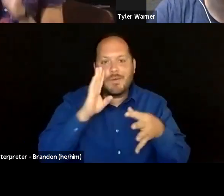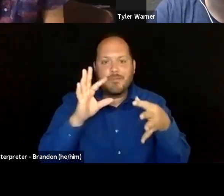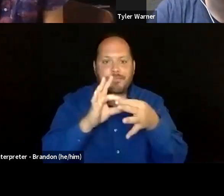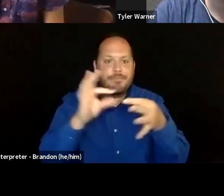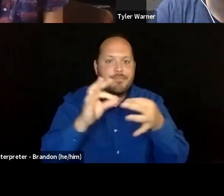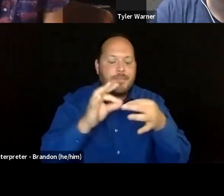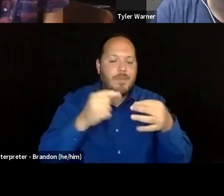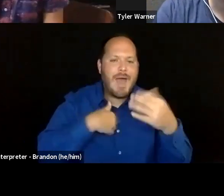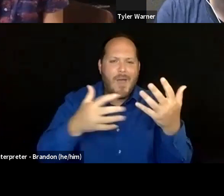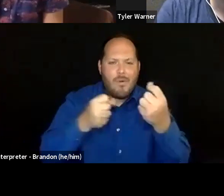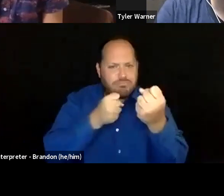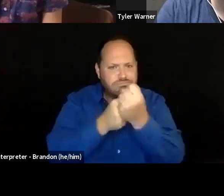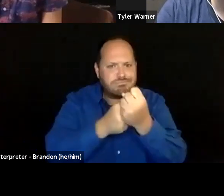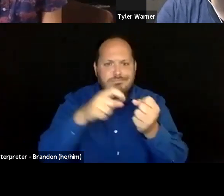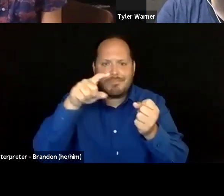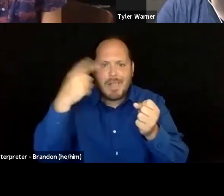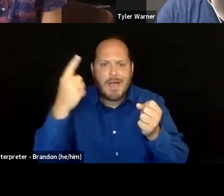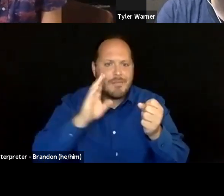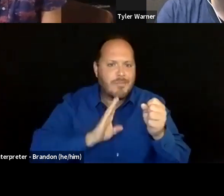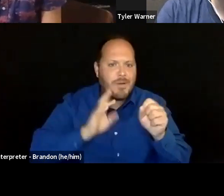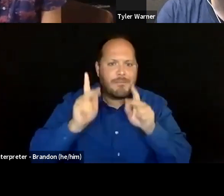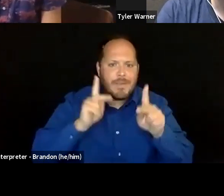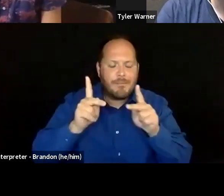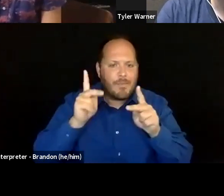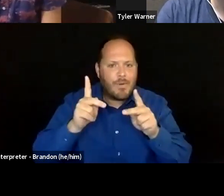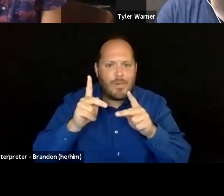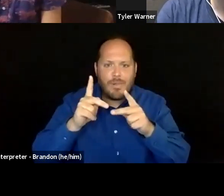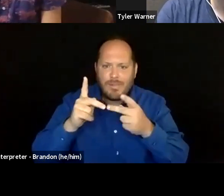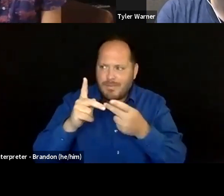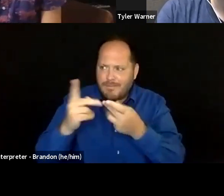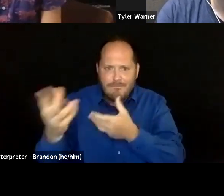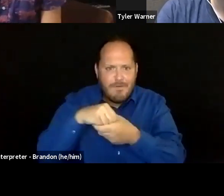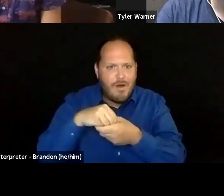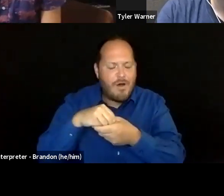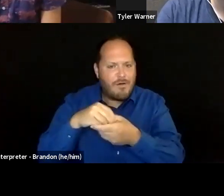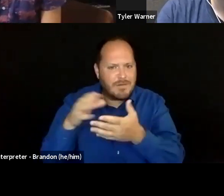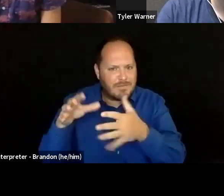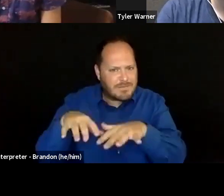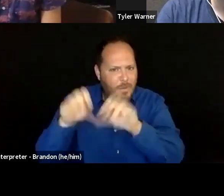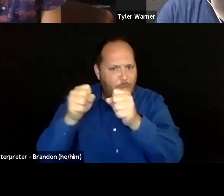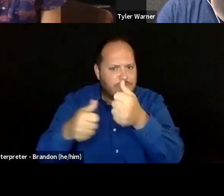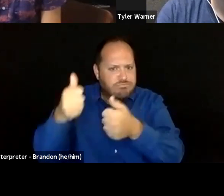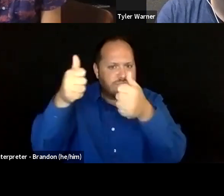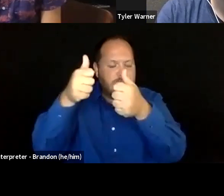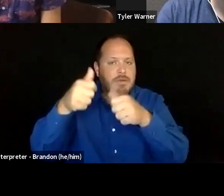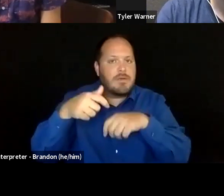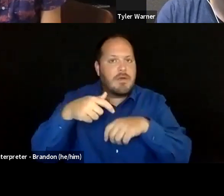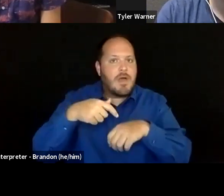talking and trying to create new programming and let Black and Brown voices actually create those programs.